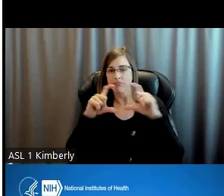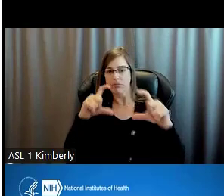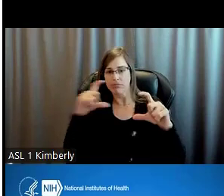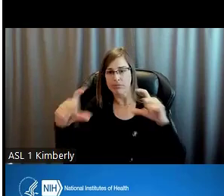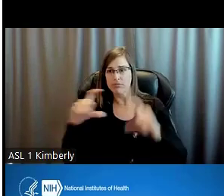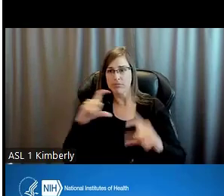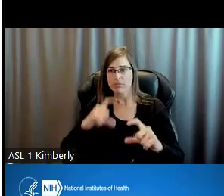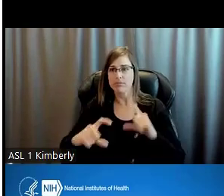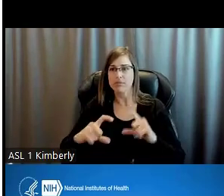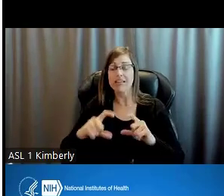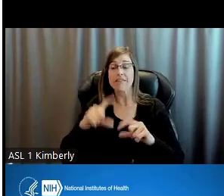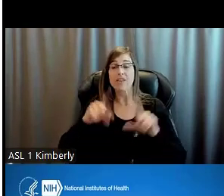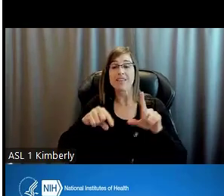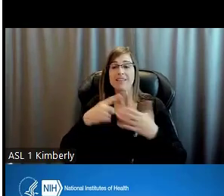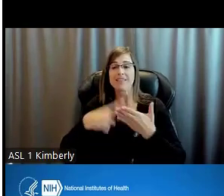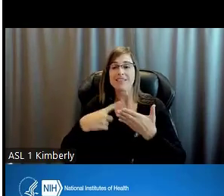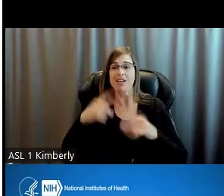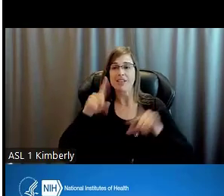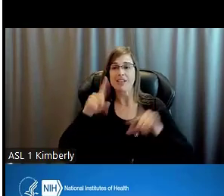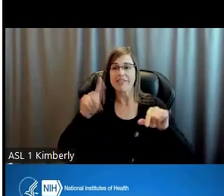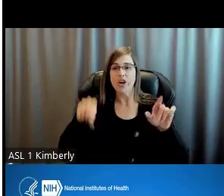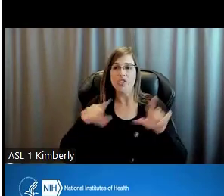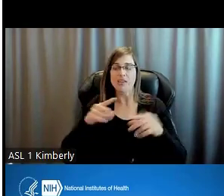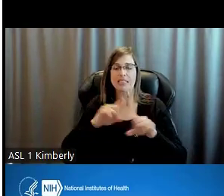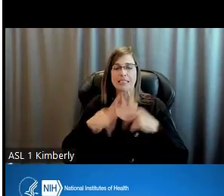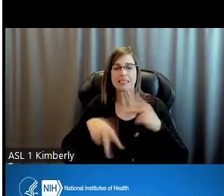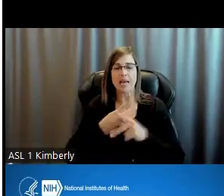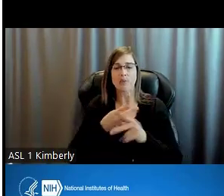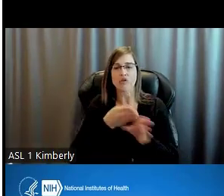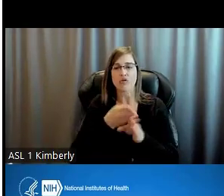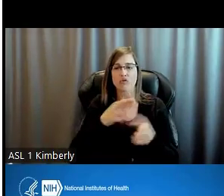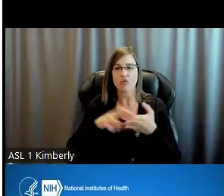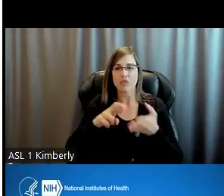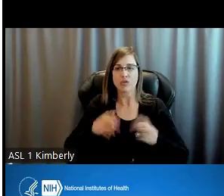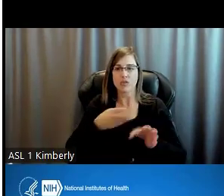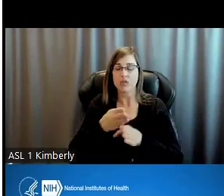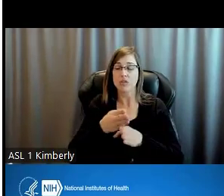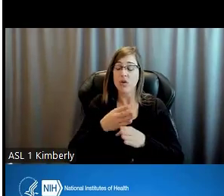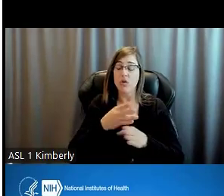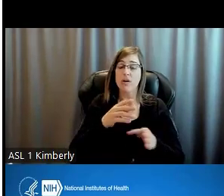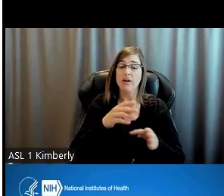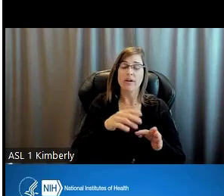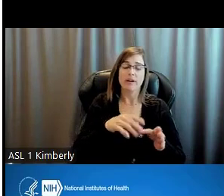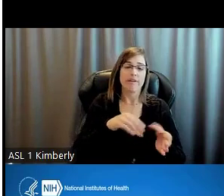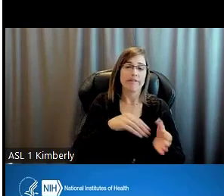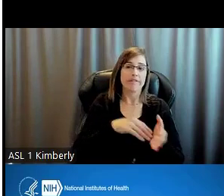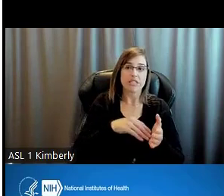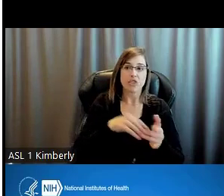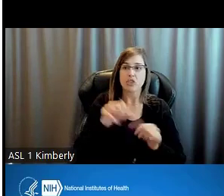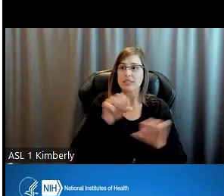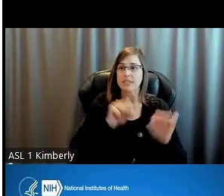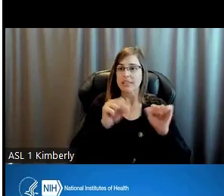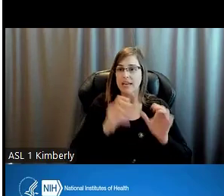of research career pathways that there are. So a physician scientist, veterinarian, dentist, research scientist,